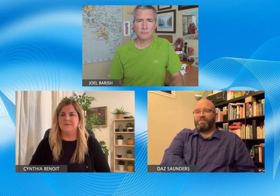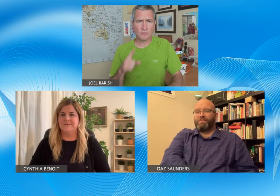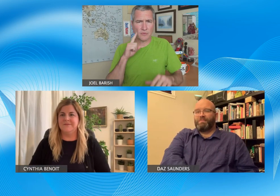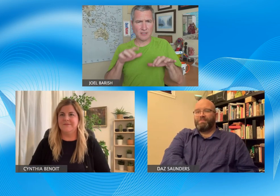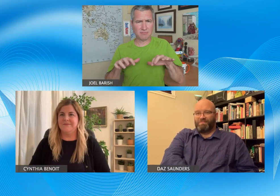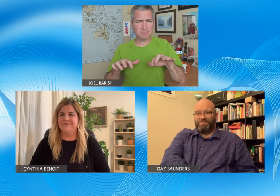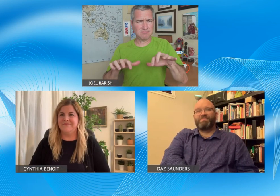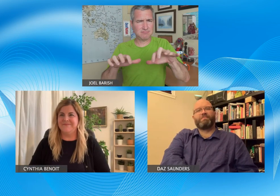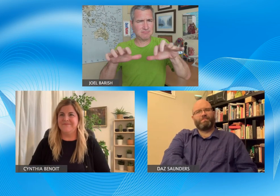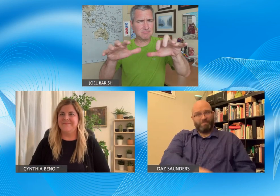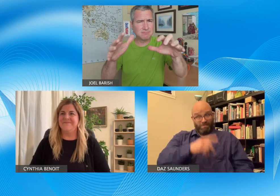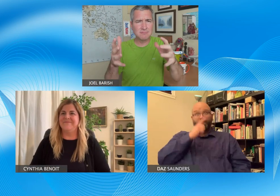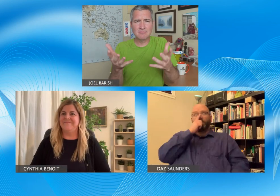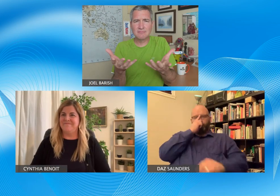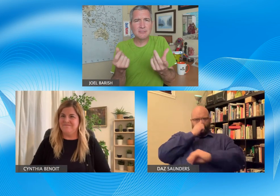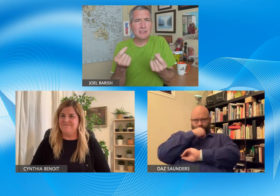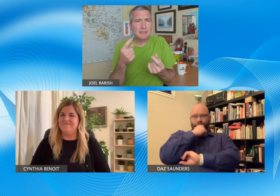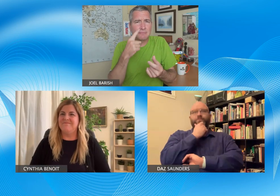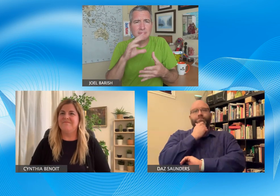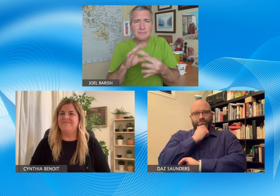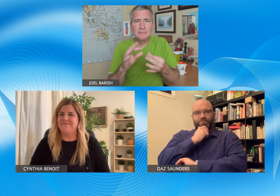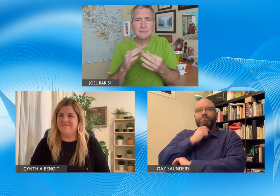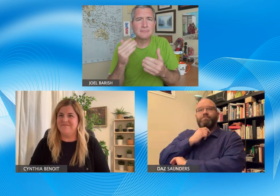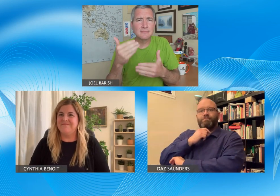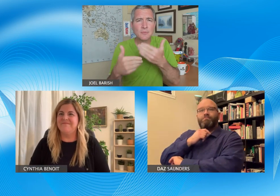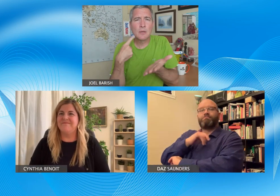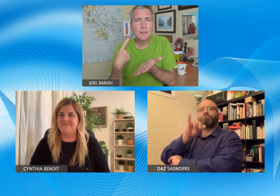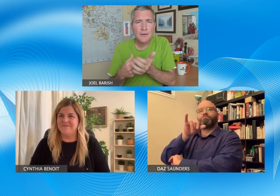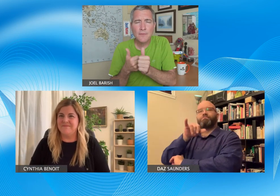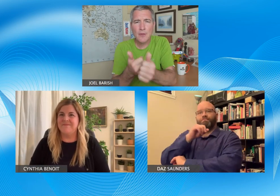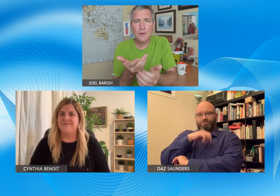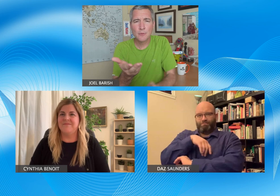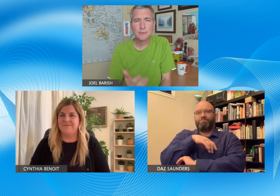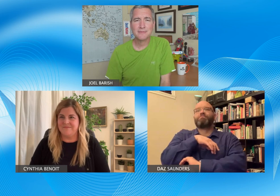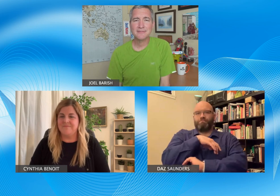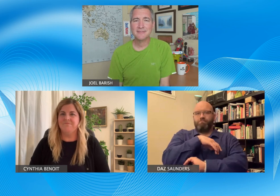That’s quite a crowd. Looks like there’s a lot of people. What’s happening there? If you don’t mind telling us about it.